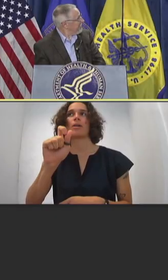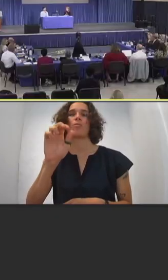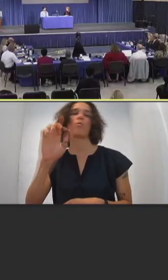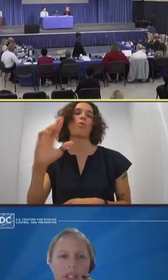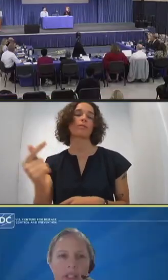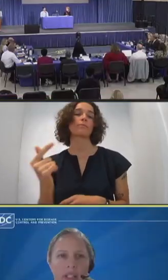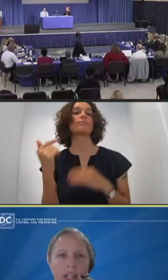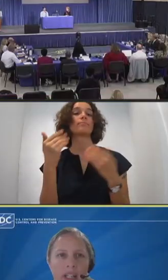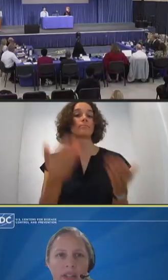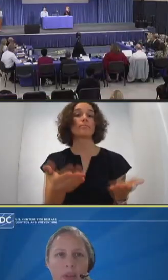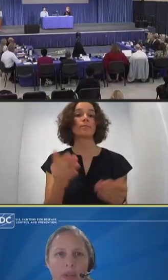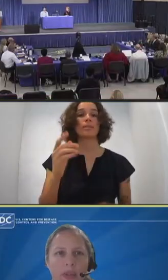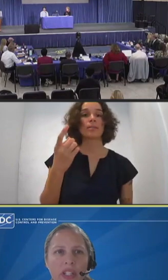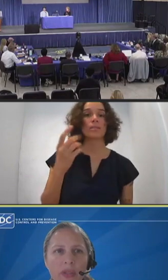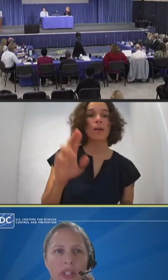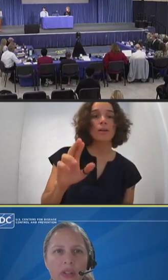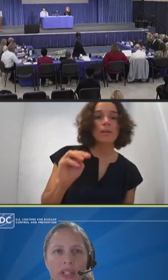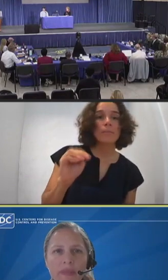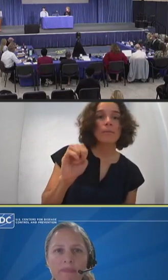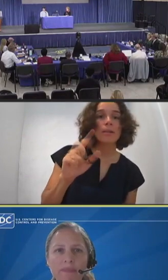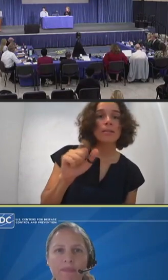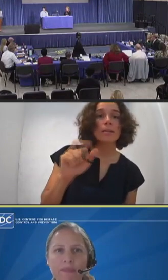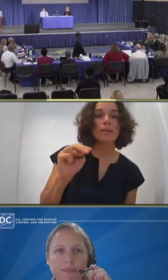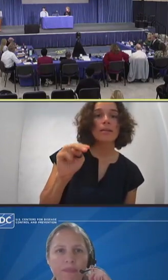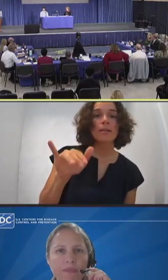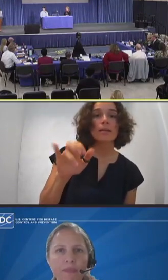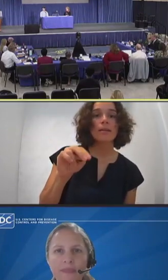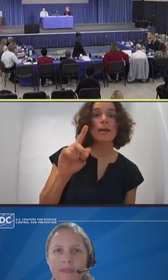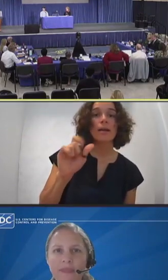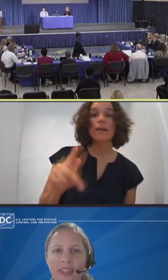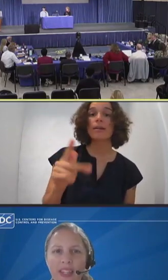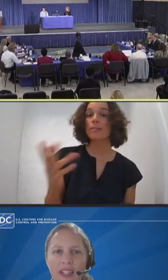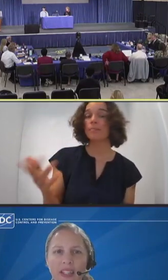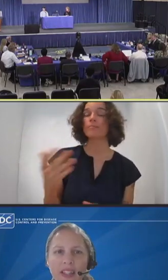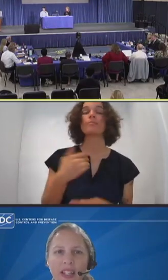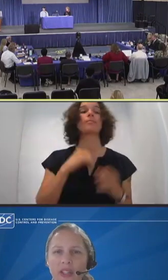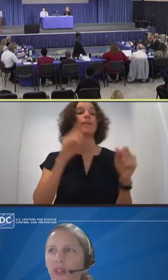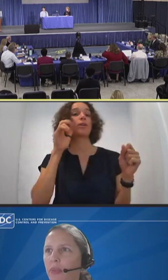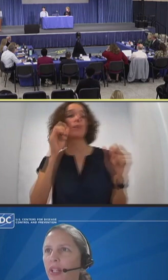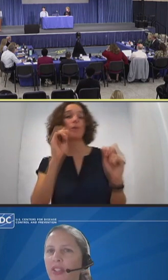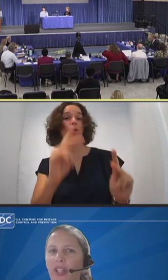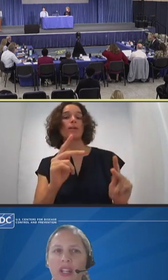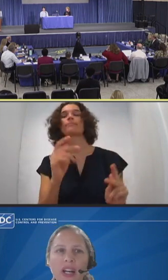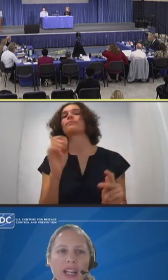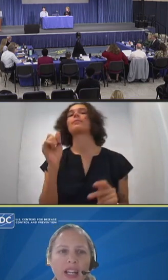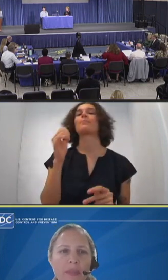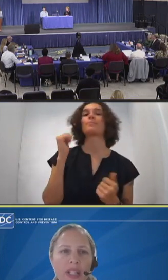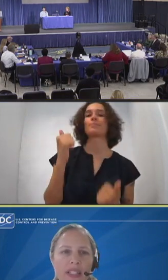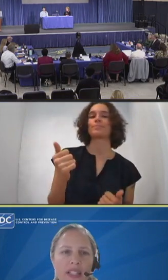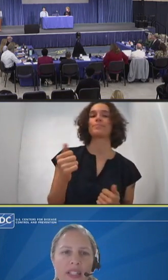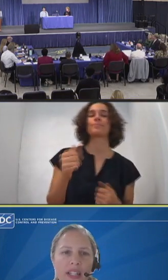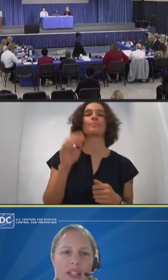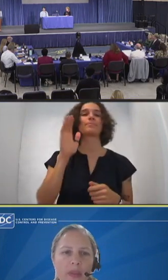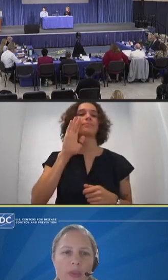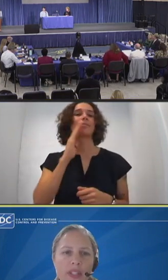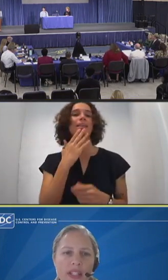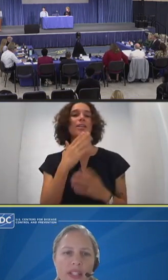Melissa Nyendak: Good morning. Is everyone able to hear me okay? Robert Hopkins: You are loud and clear. Please begin. Melissa Nyendak: Thank you so much. Hi, I'm Melissa Nyendak. I'm with CDC